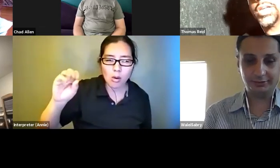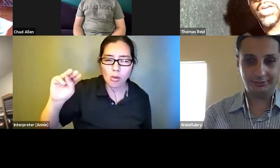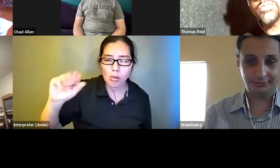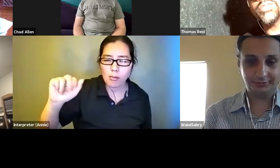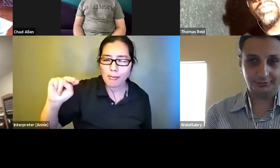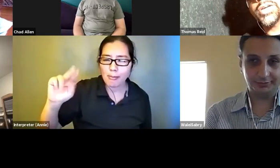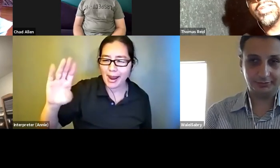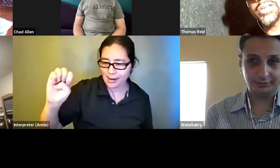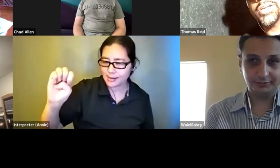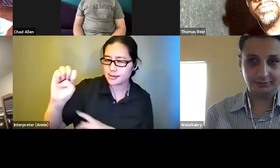out on Reid My Mind.com. Il